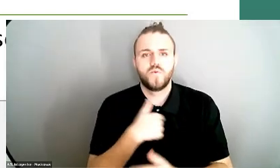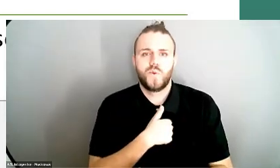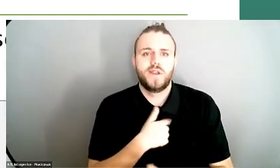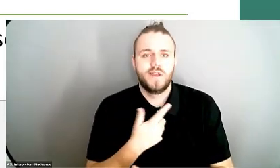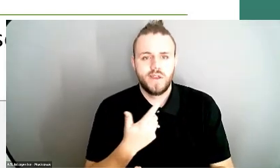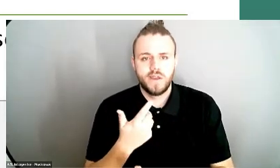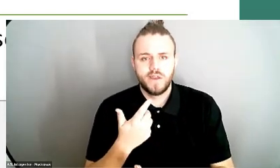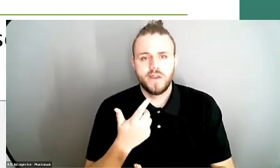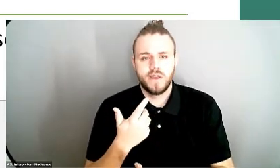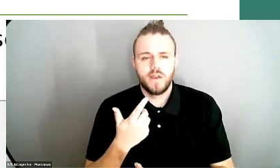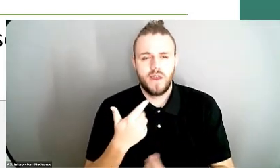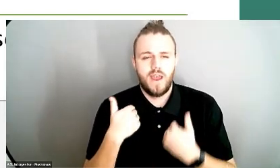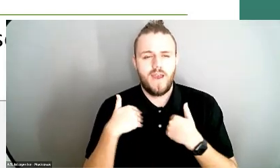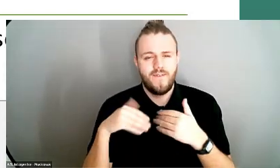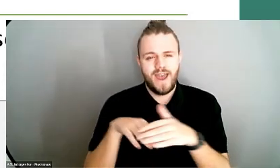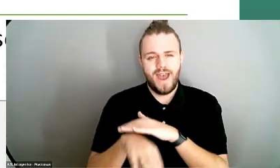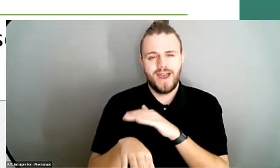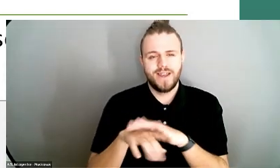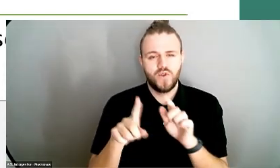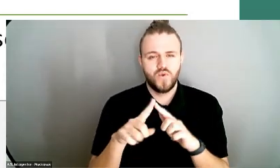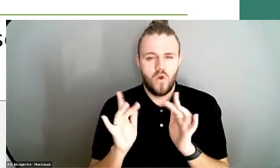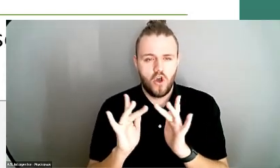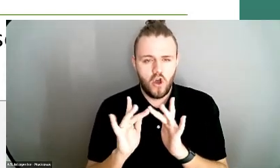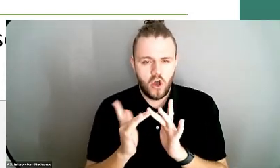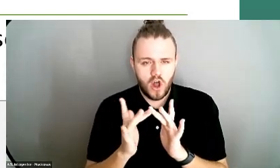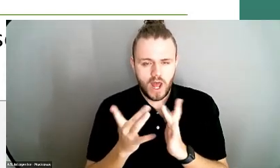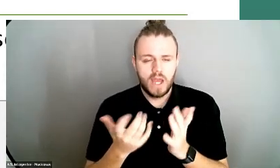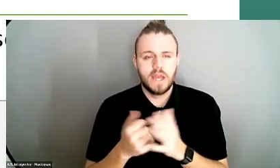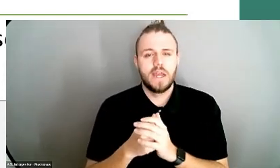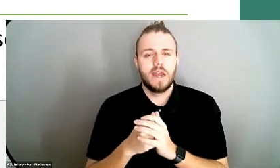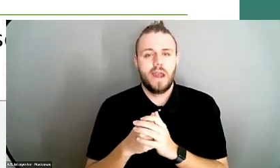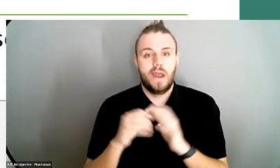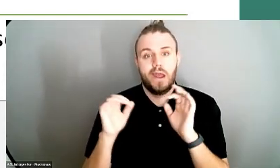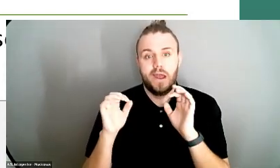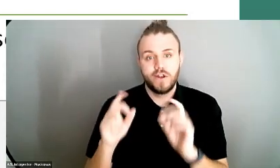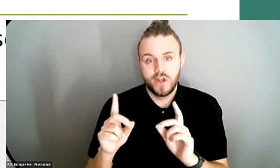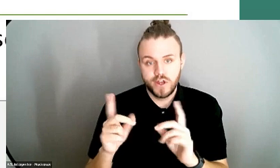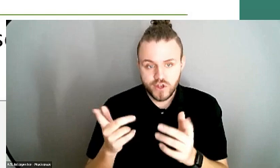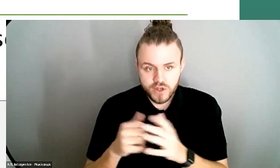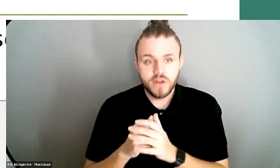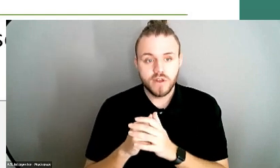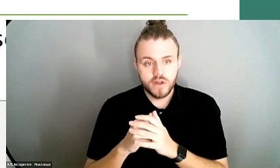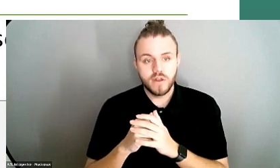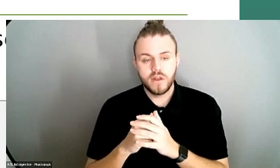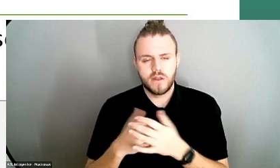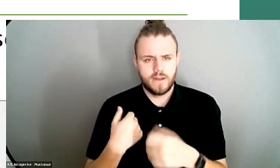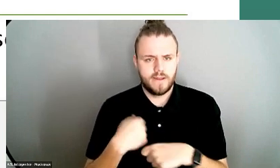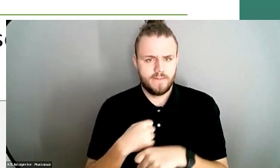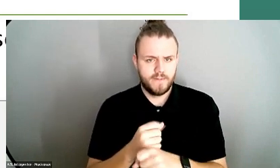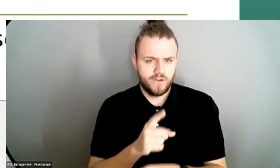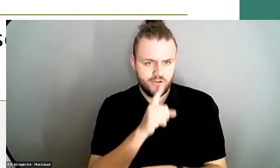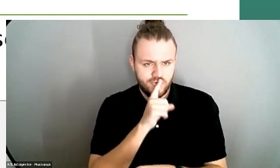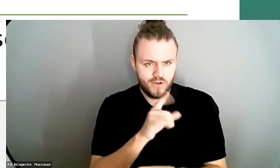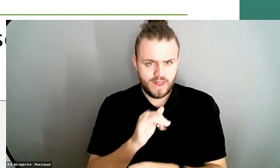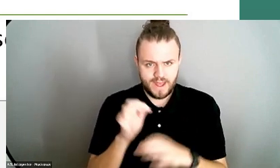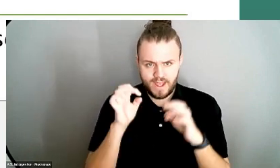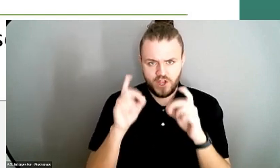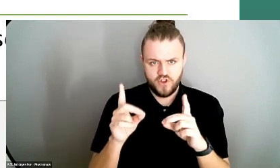Access now to online education. Making sure that that education is going